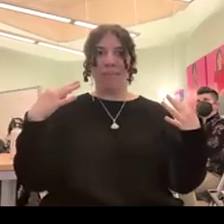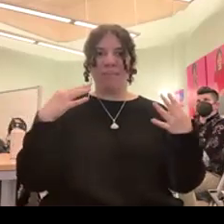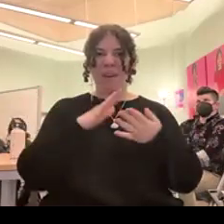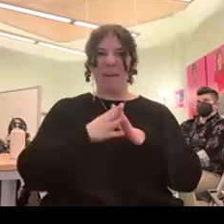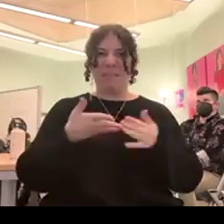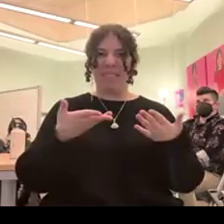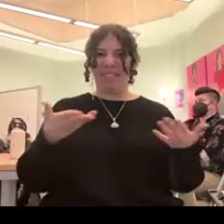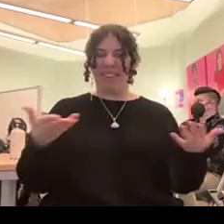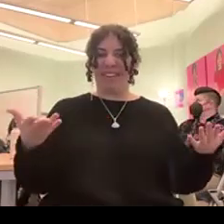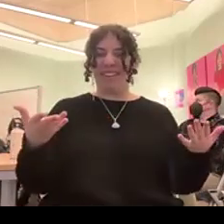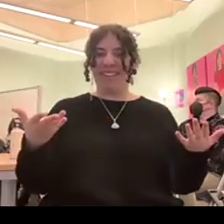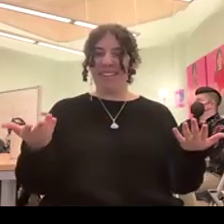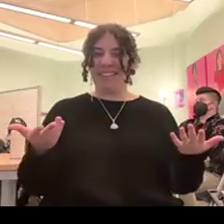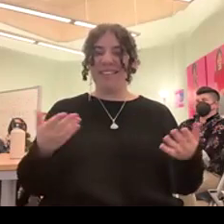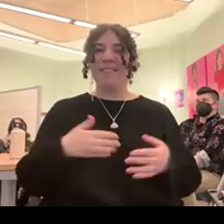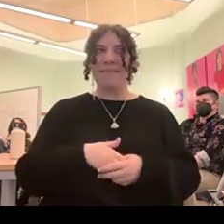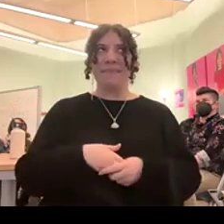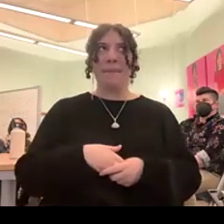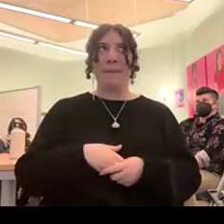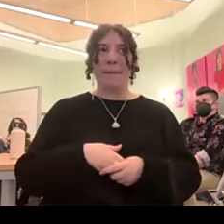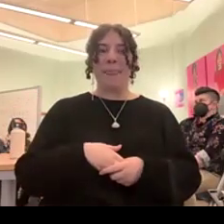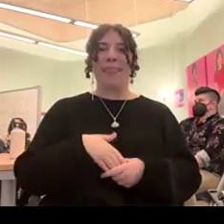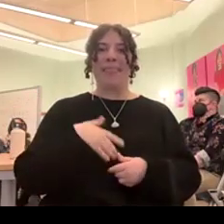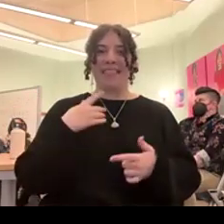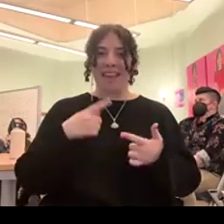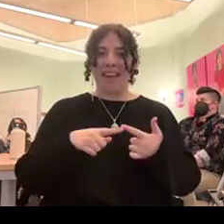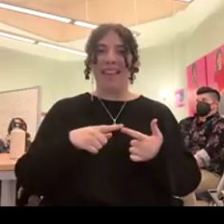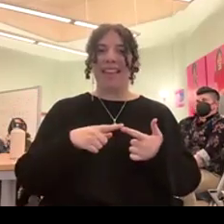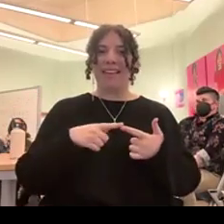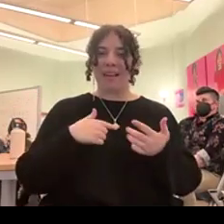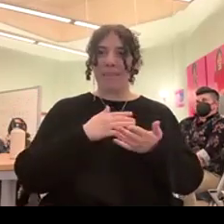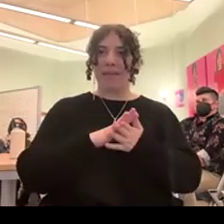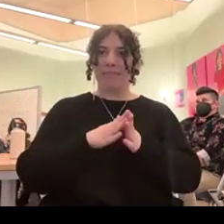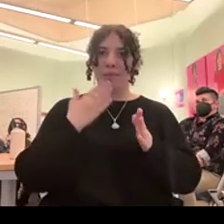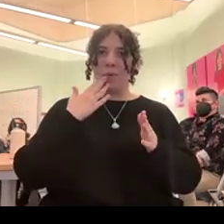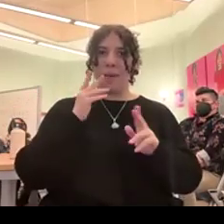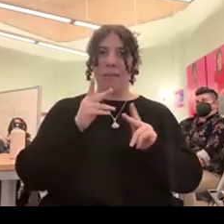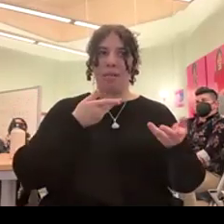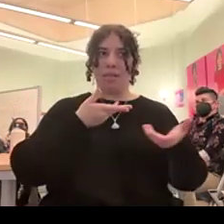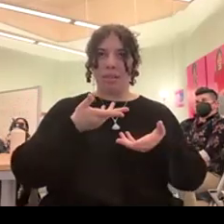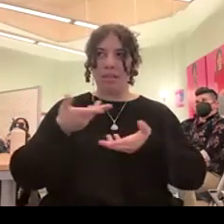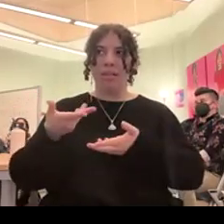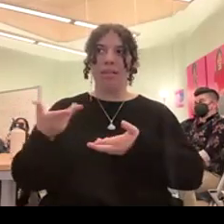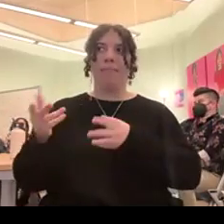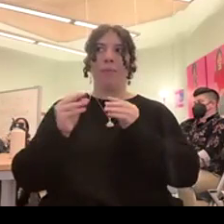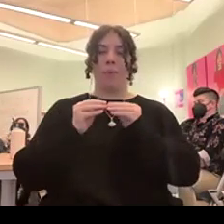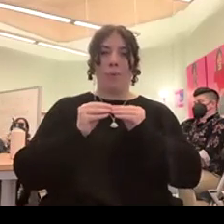because I didn't want it to become a thing. And then, as I got to know